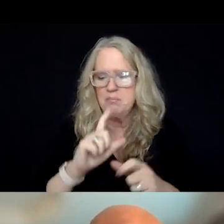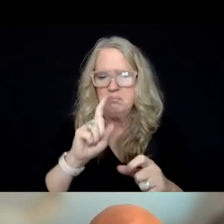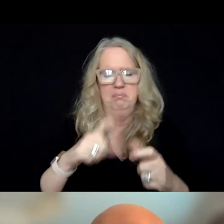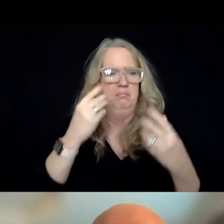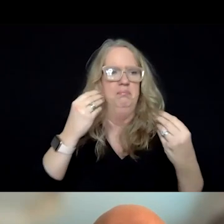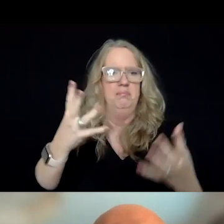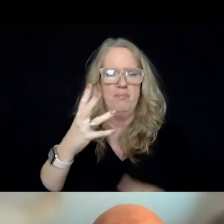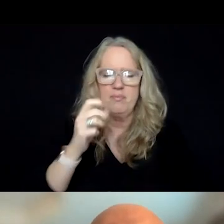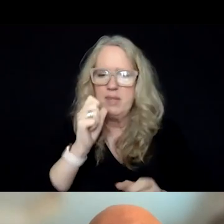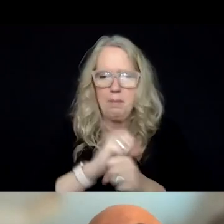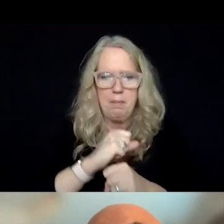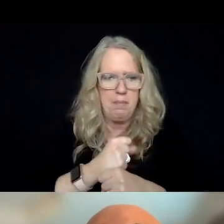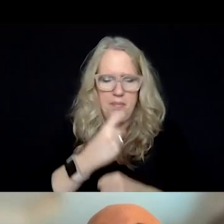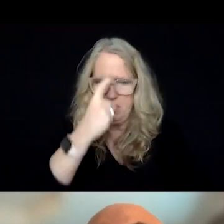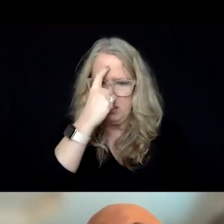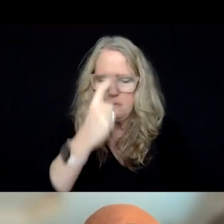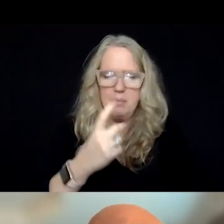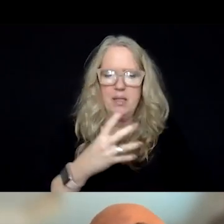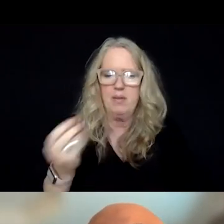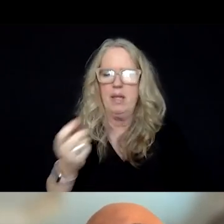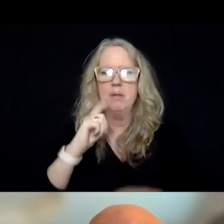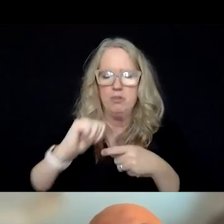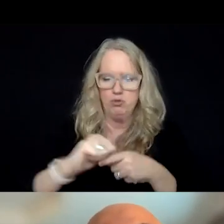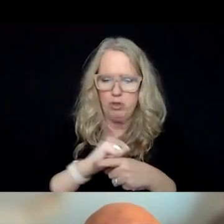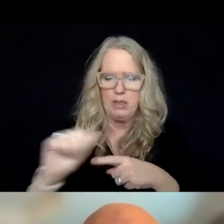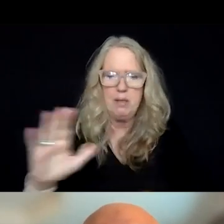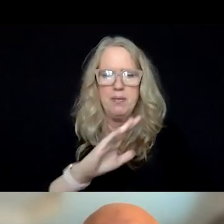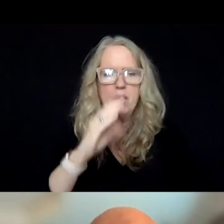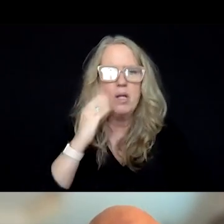DID NOT MAKE TO SPEND MONEY TO PEOPLE TO TRAIN OTHERS